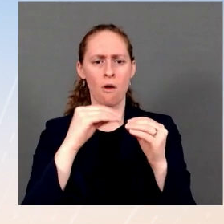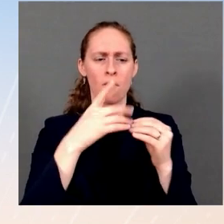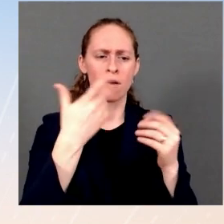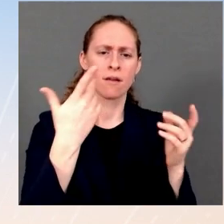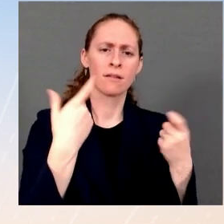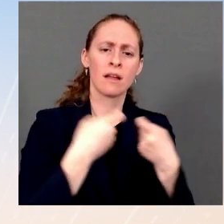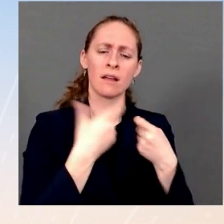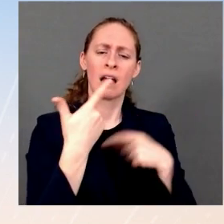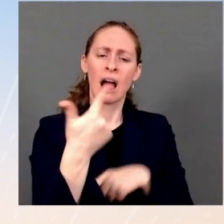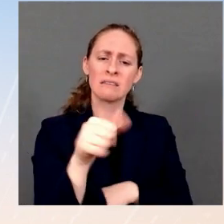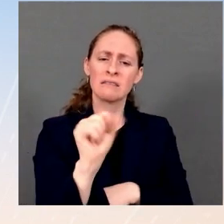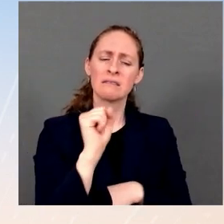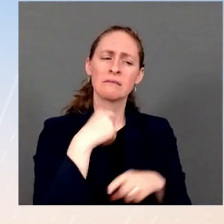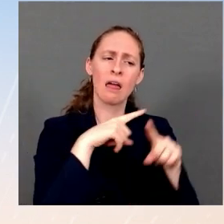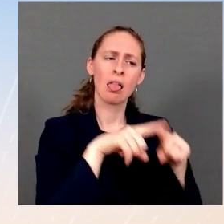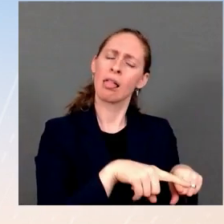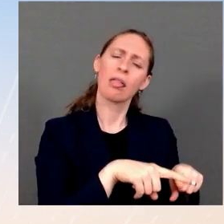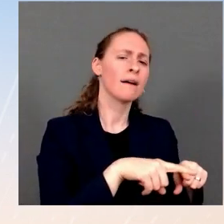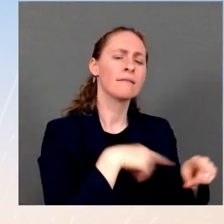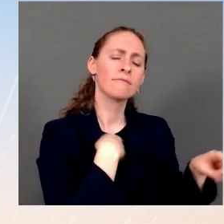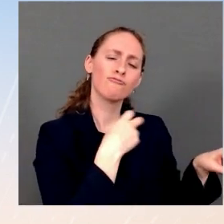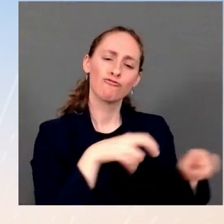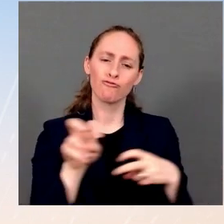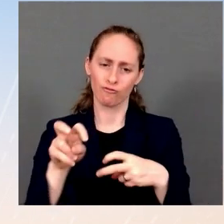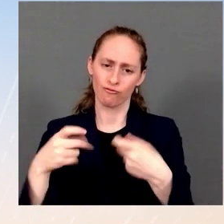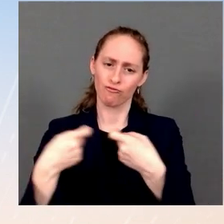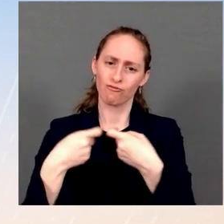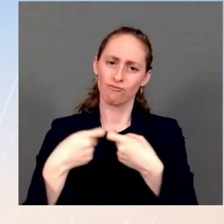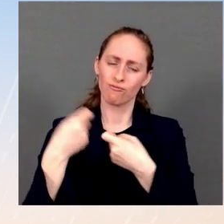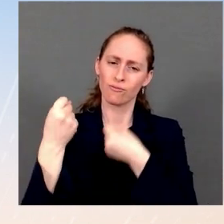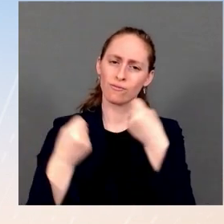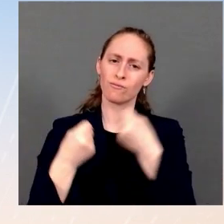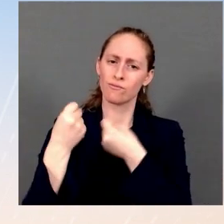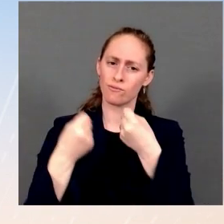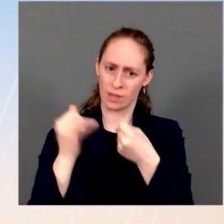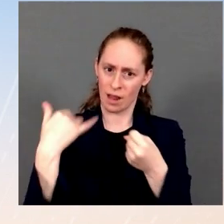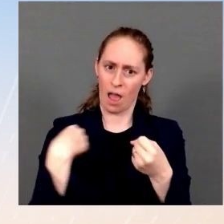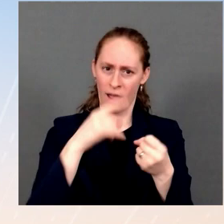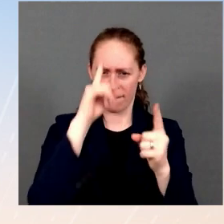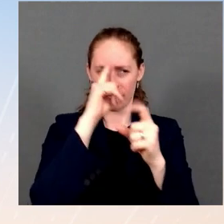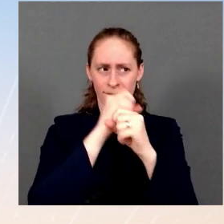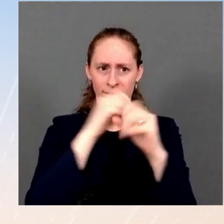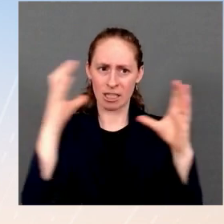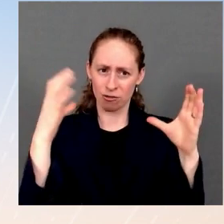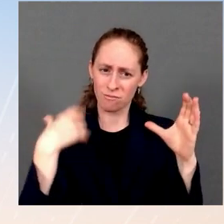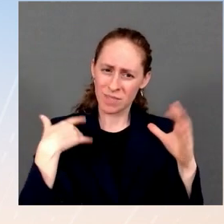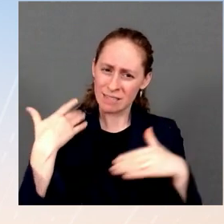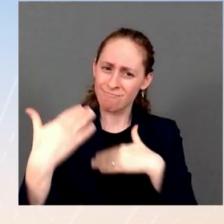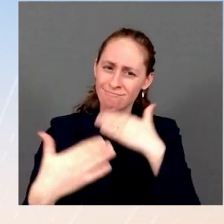And I think today's announcement really brings home the point: If we invest in America, we create good-paying jobs